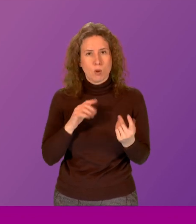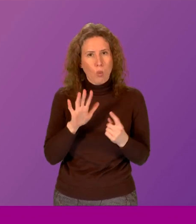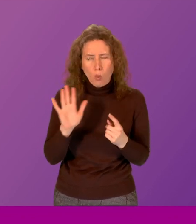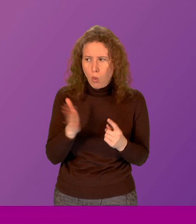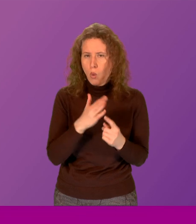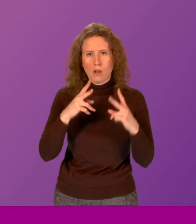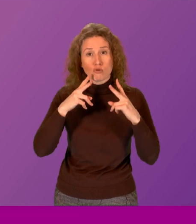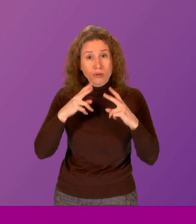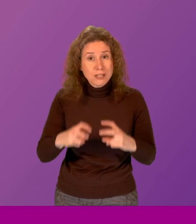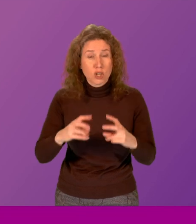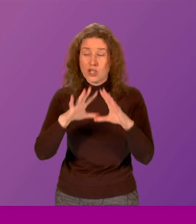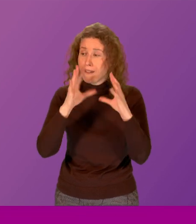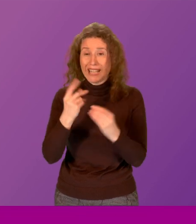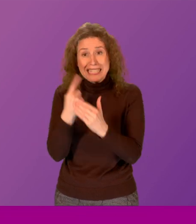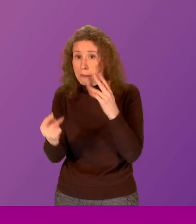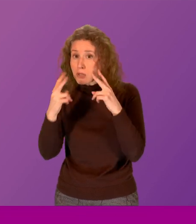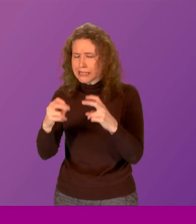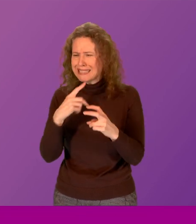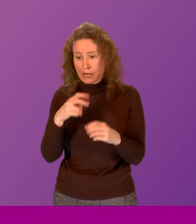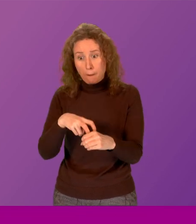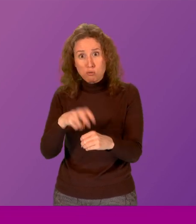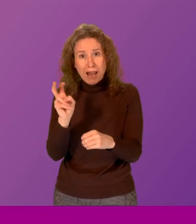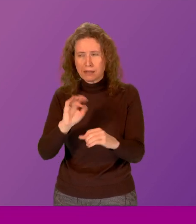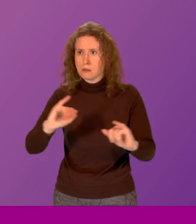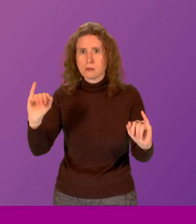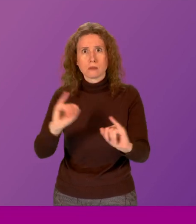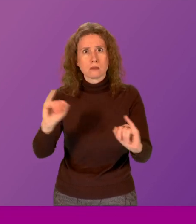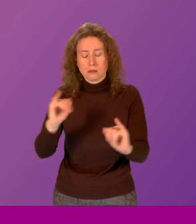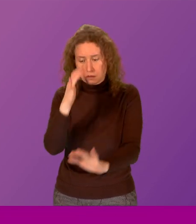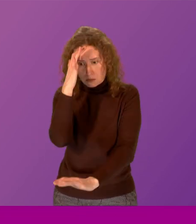research shows—that Brexit has been an unmitigated, complete and utter disaster